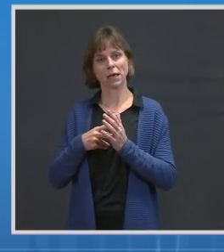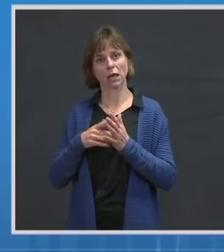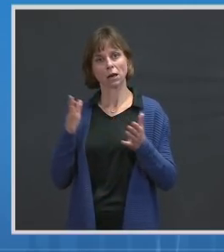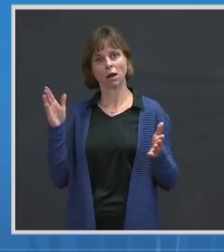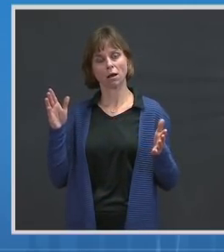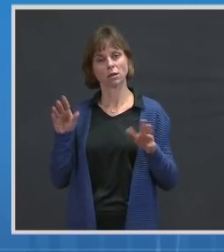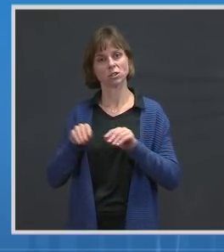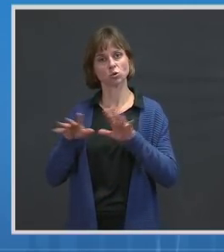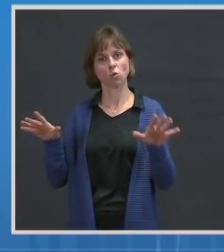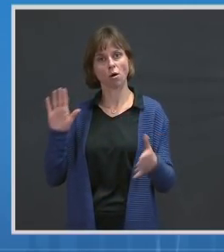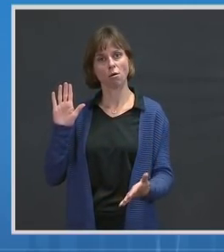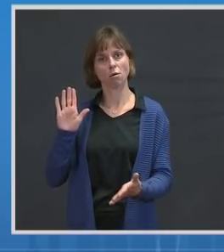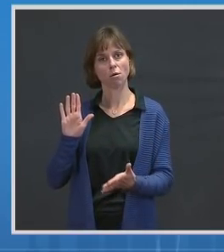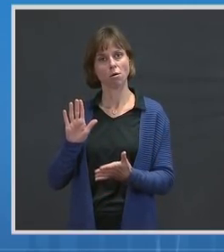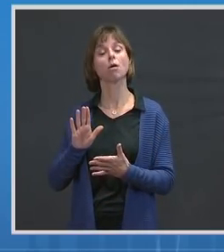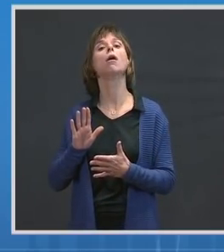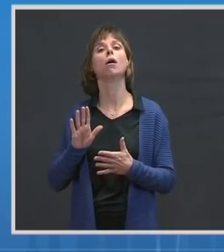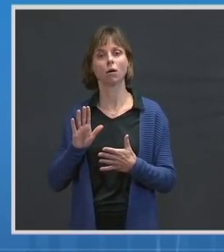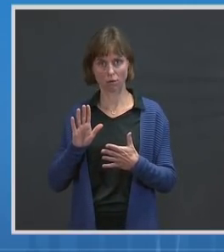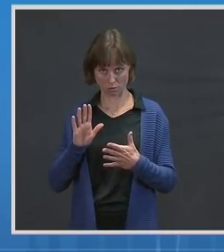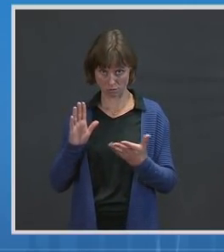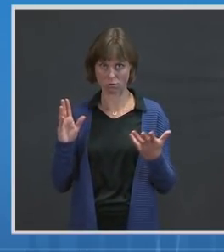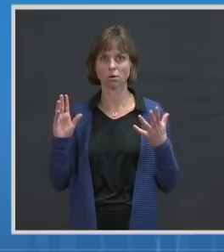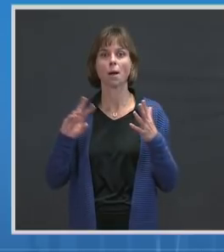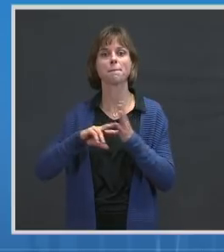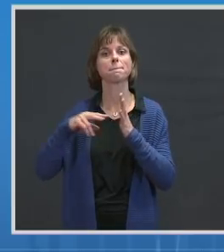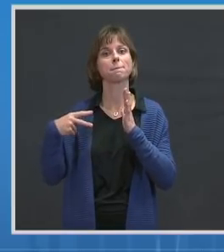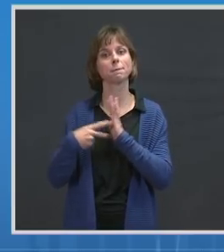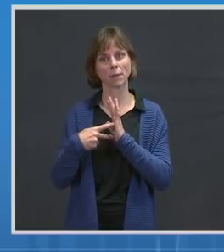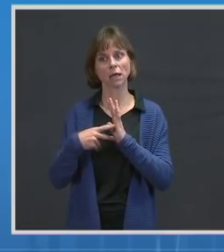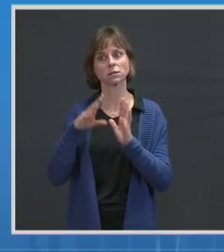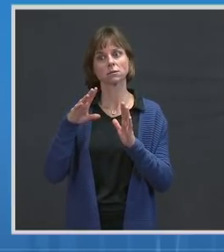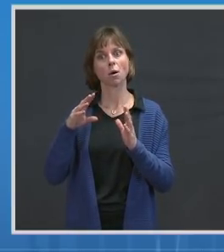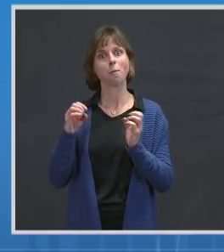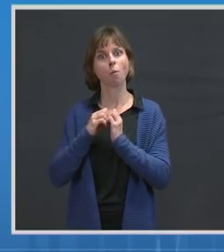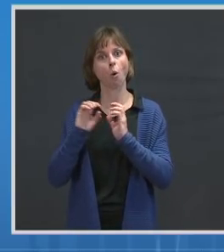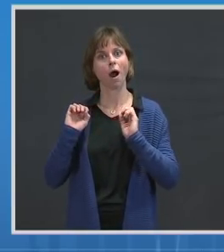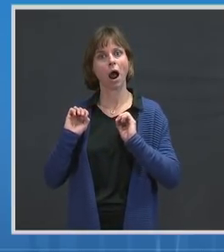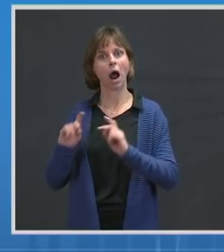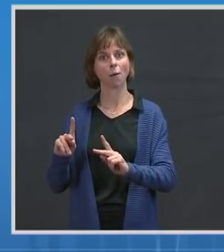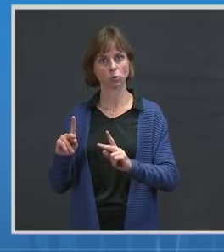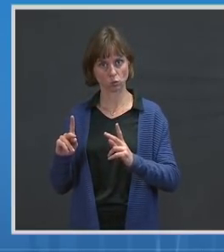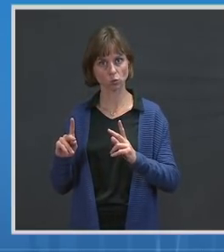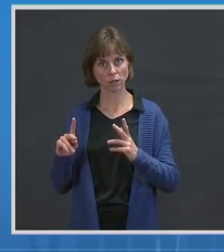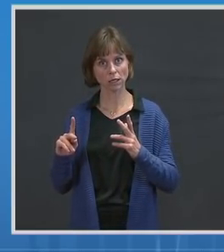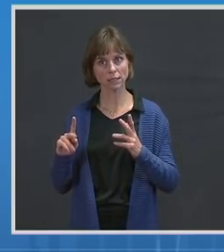the amount of disease in the community -- there are well more opportunities for our children to get back to school,